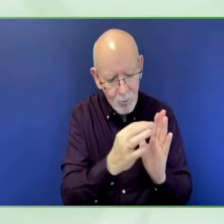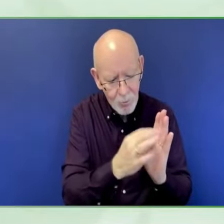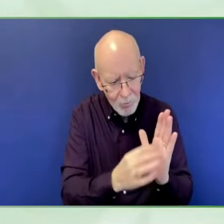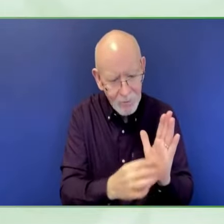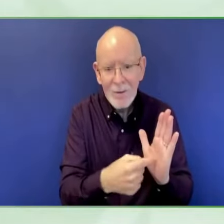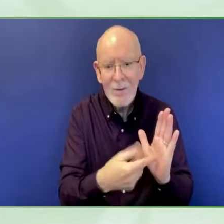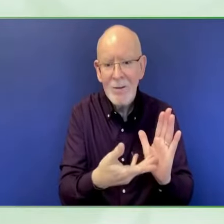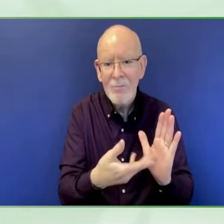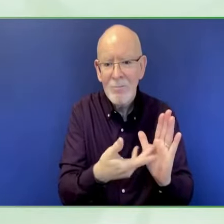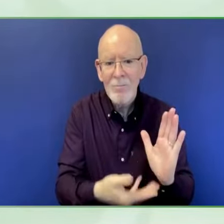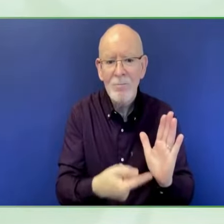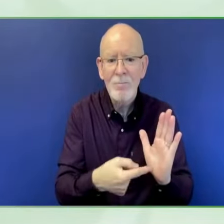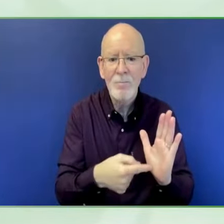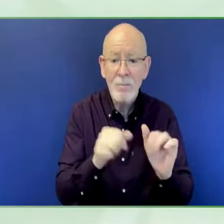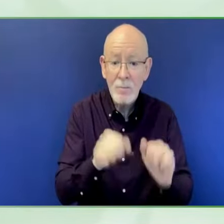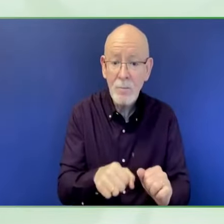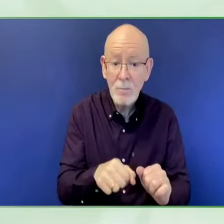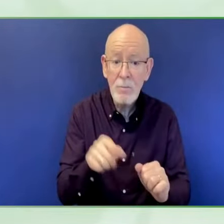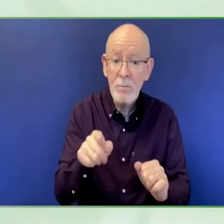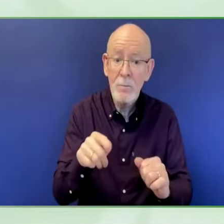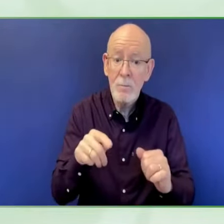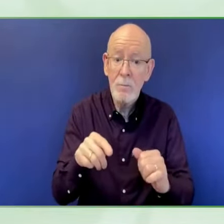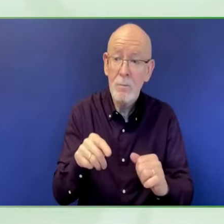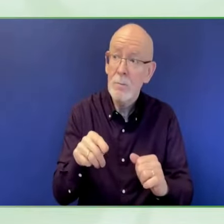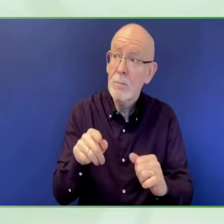their right to live within the communities?